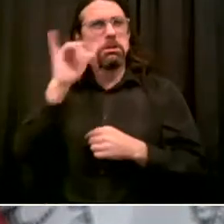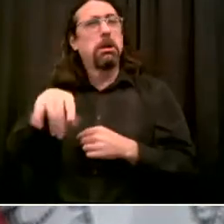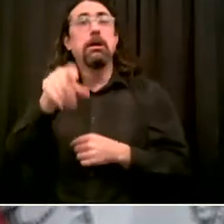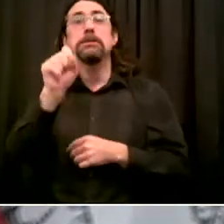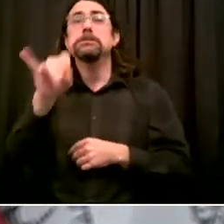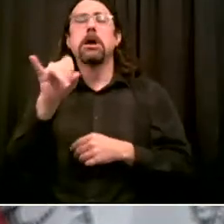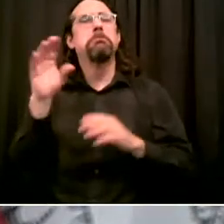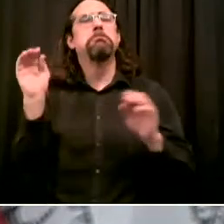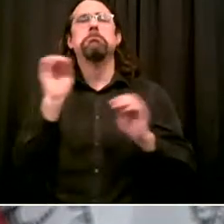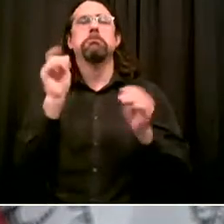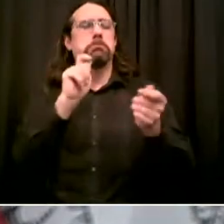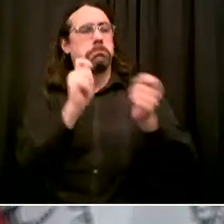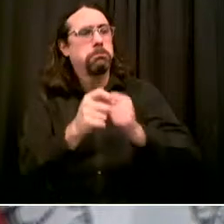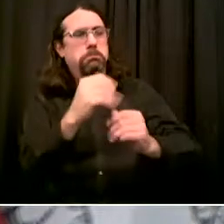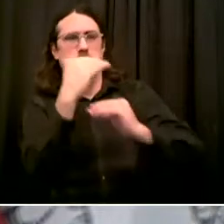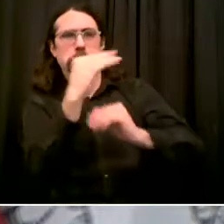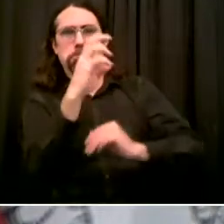THAT GOVERNOR WILL NANONOUNCE LATER, BUT JUST FROM WHERE YOU